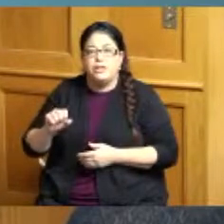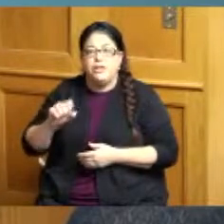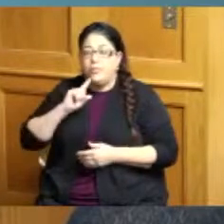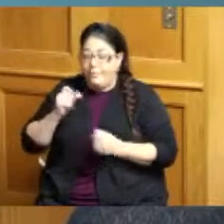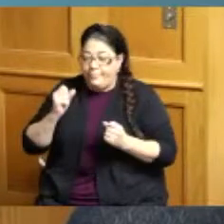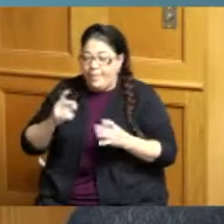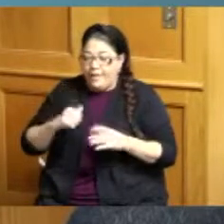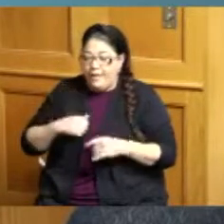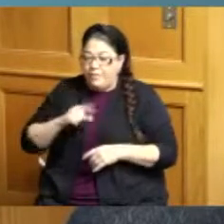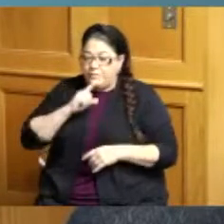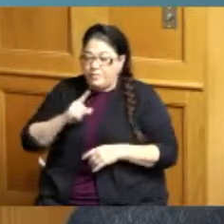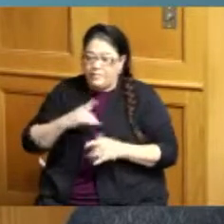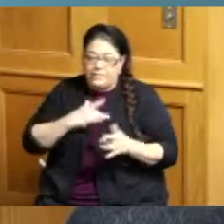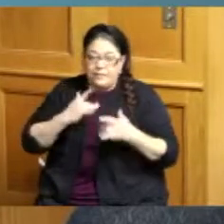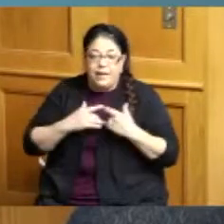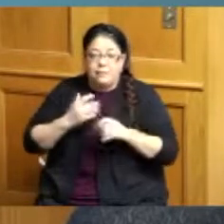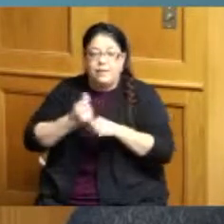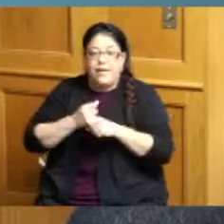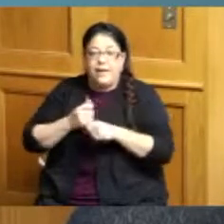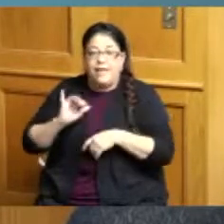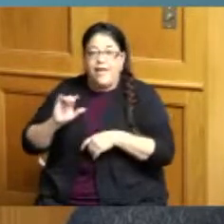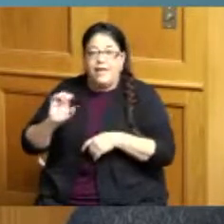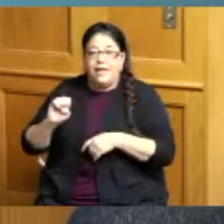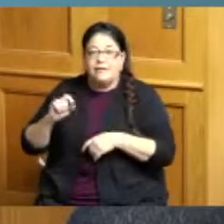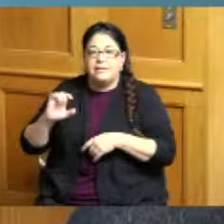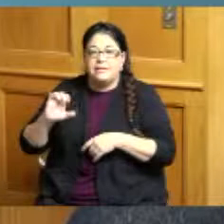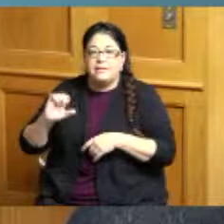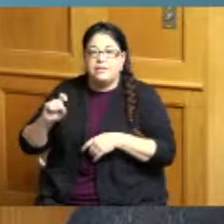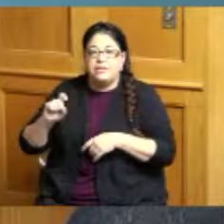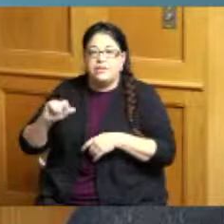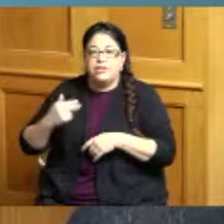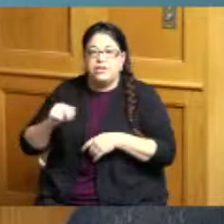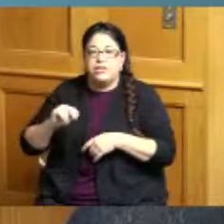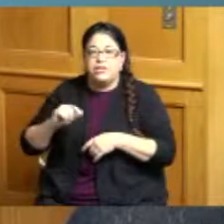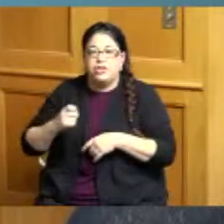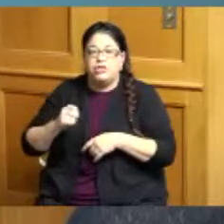excited that we were able to get this exchange it was the first new highway exit in the whole state